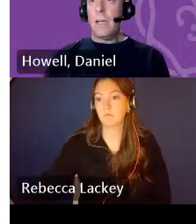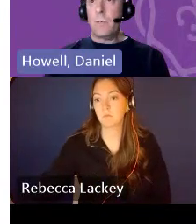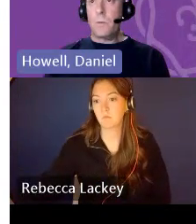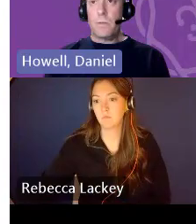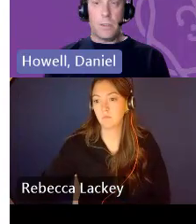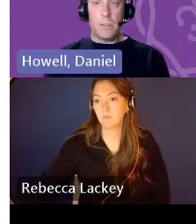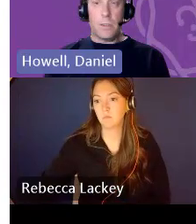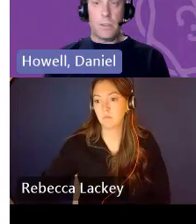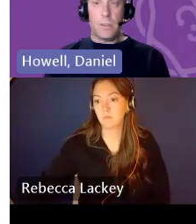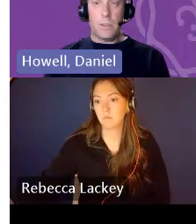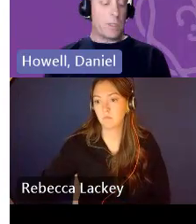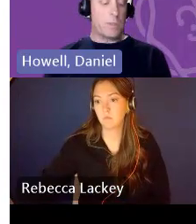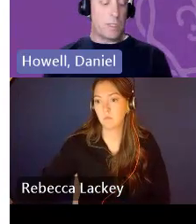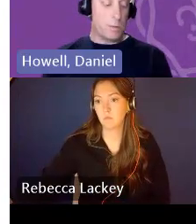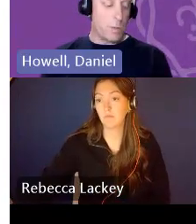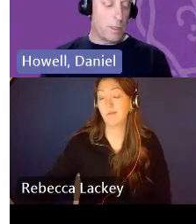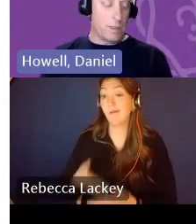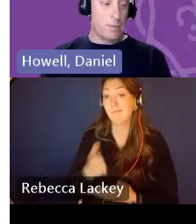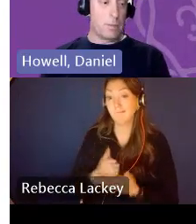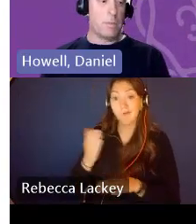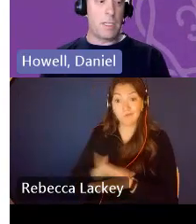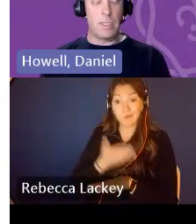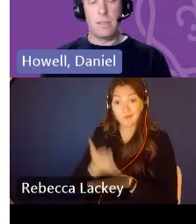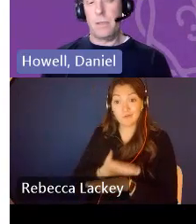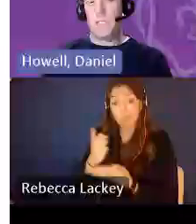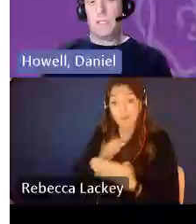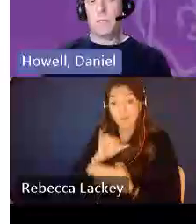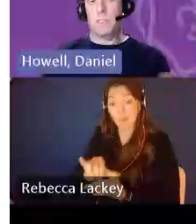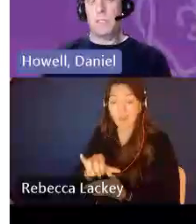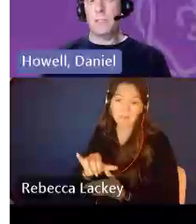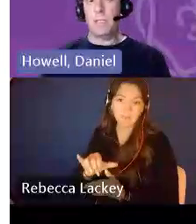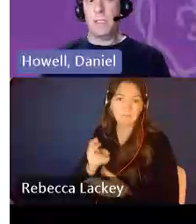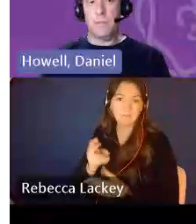I know the part of the bridge reconstruction will be kind of the immediate limits outside